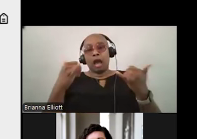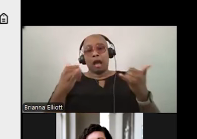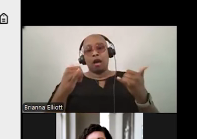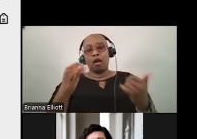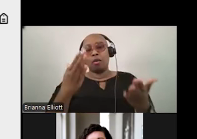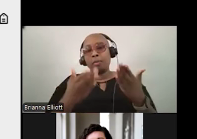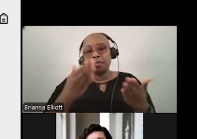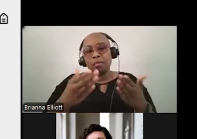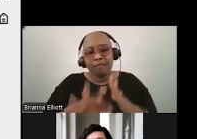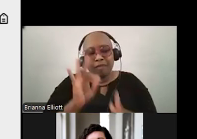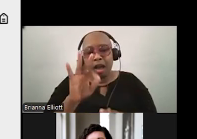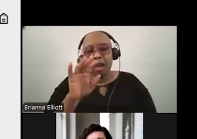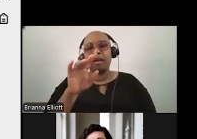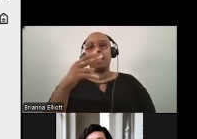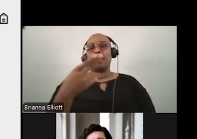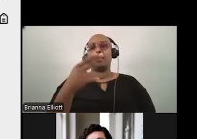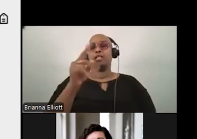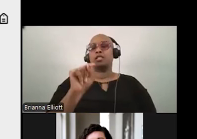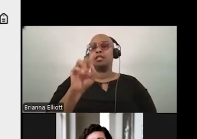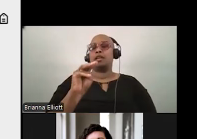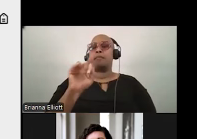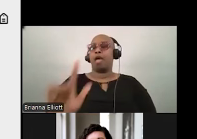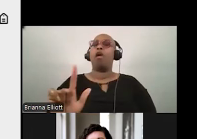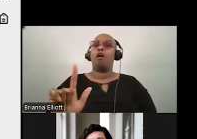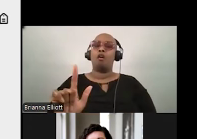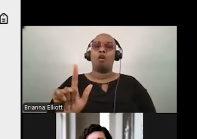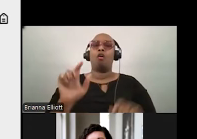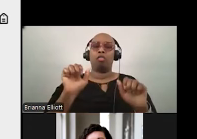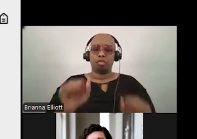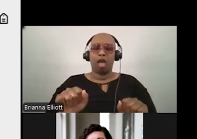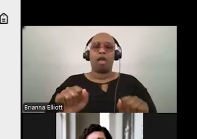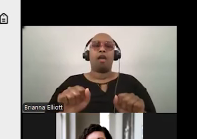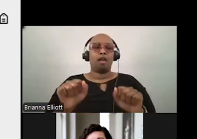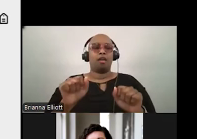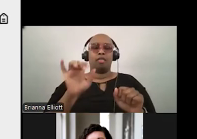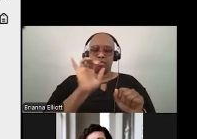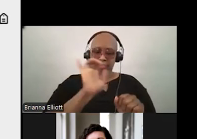on mobile that was ready to go so I wouldn't worry about remediating this document and that's always